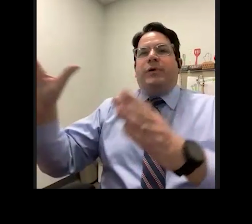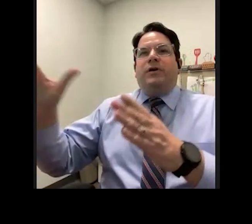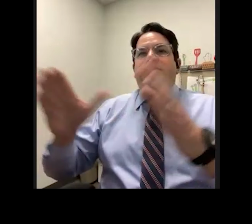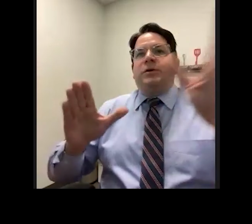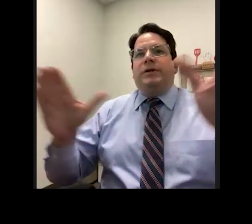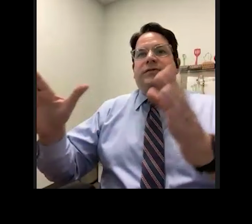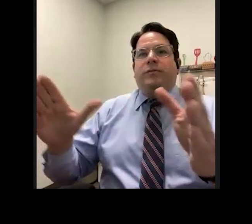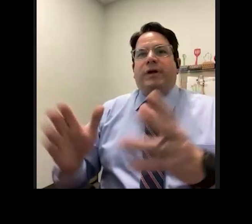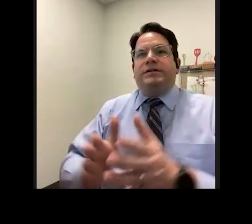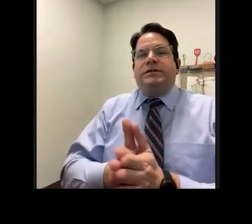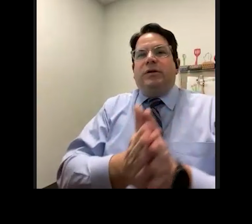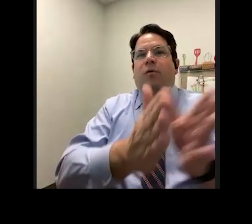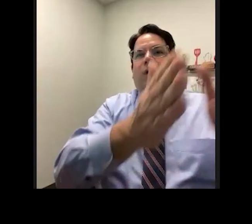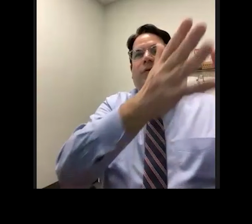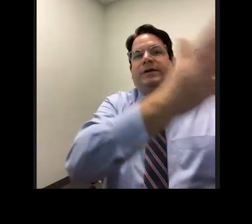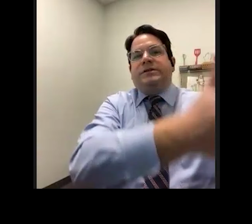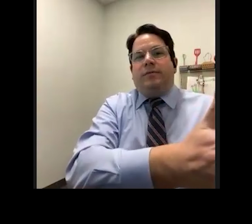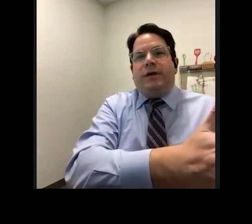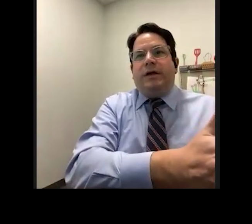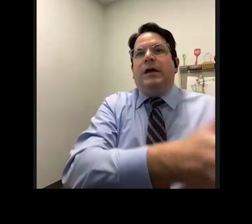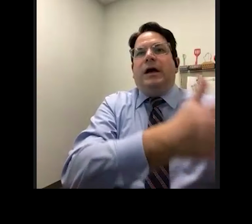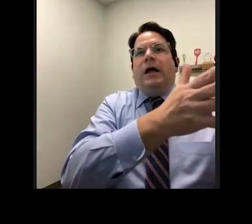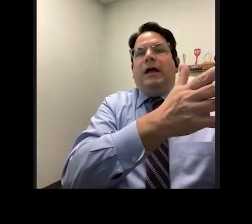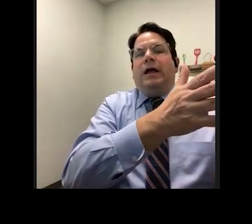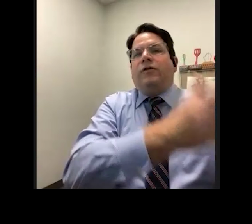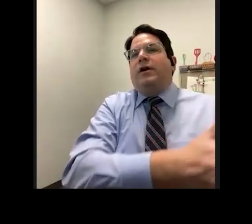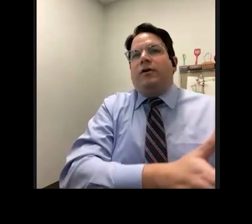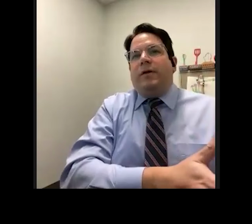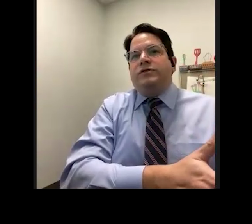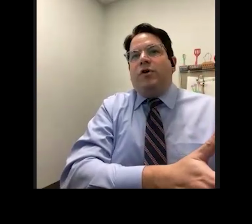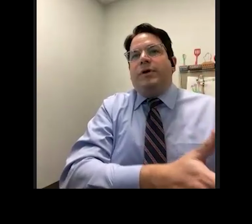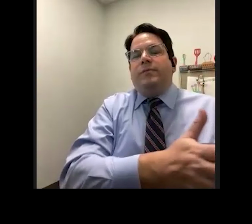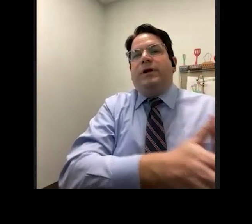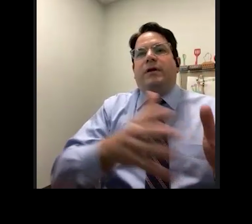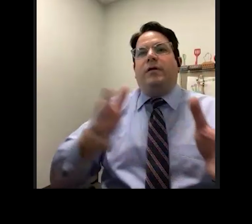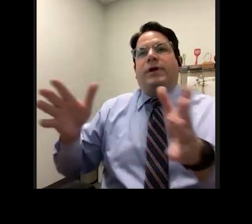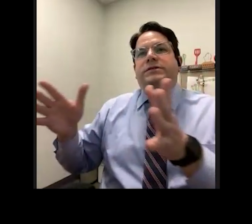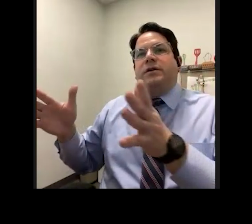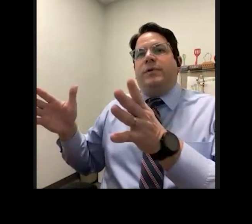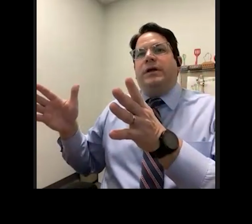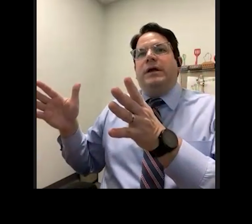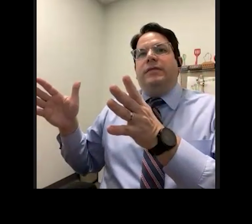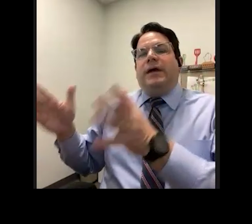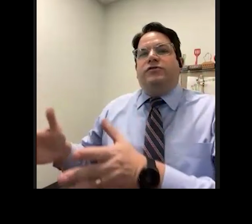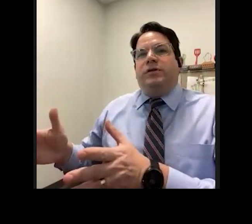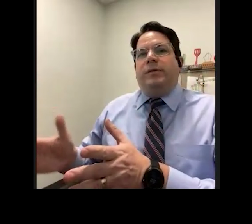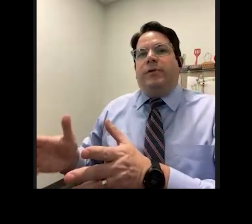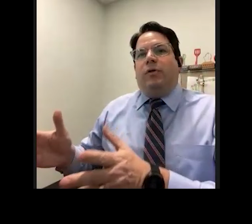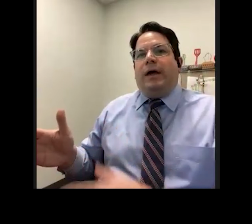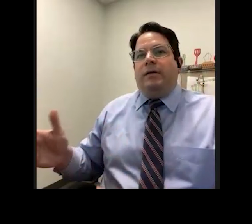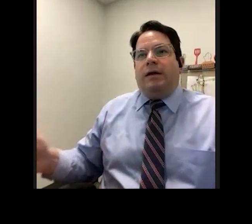it can appear in so many different places. And in one place, it could be a credit card that was opened. But in another place, it could be that utility bill